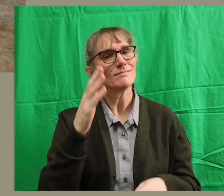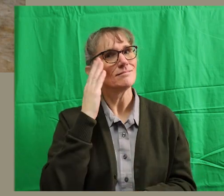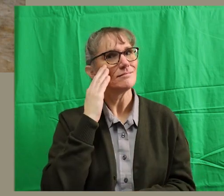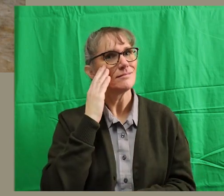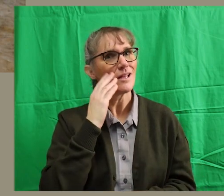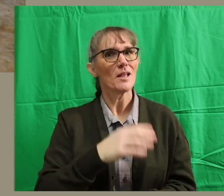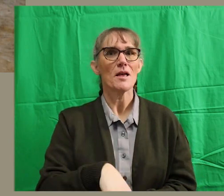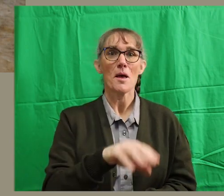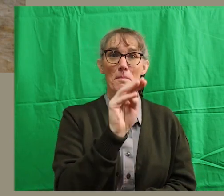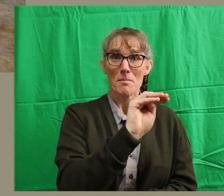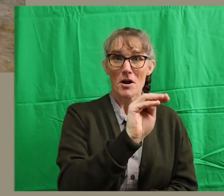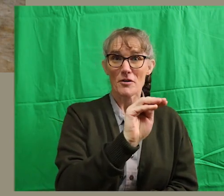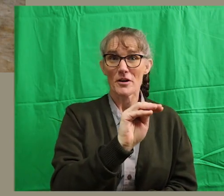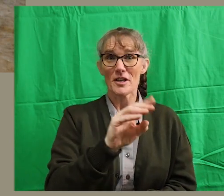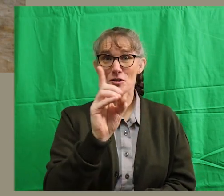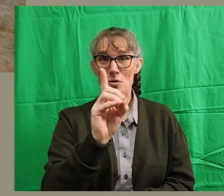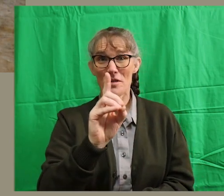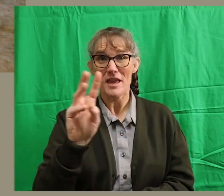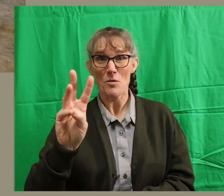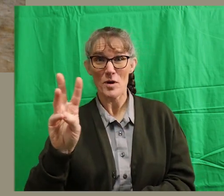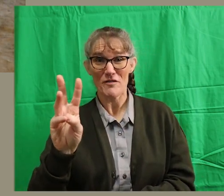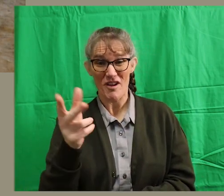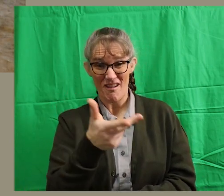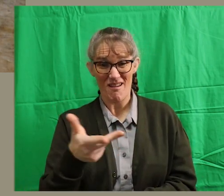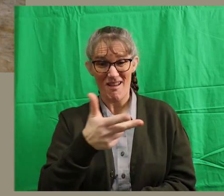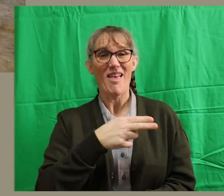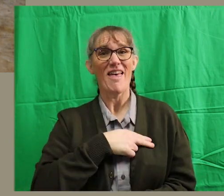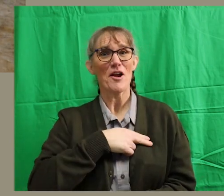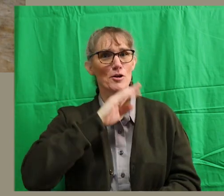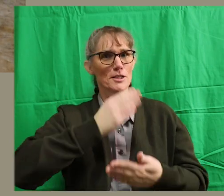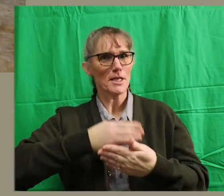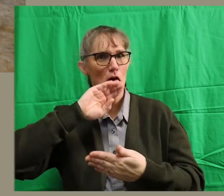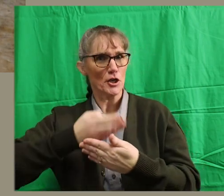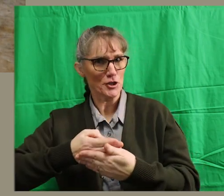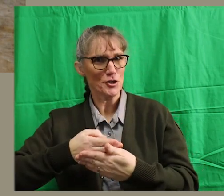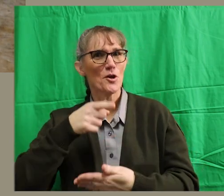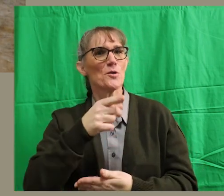can forget about Margaret, Dorothy, and Winifred, who are Harold's daughters you saw featured in